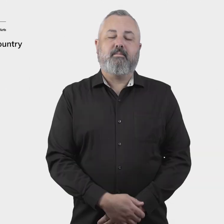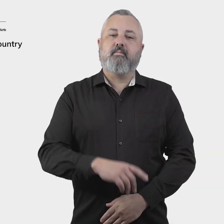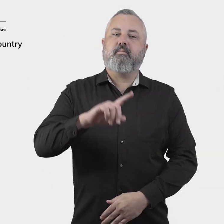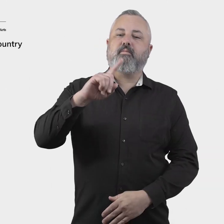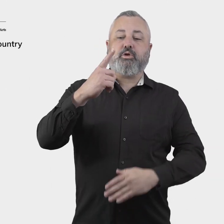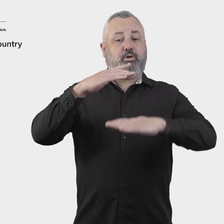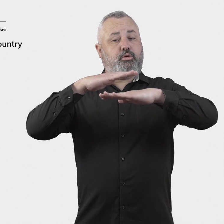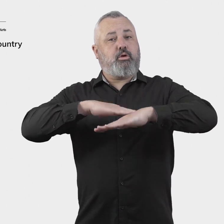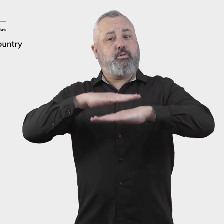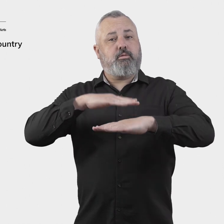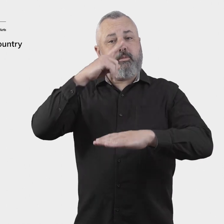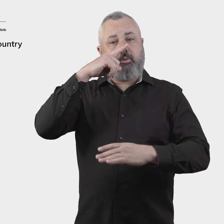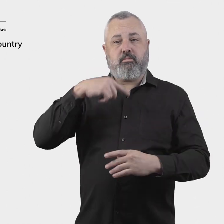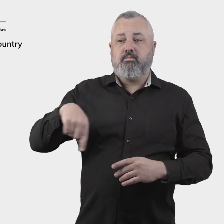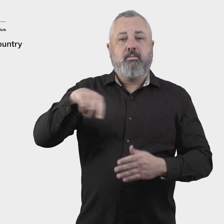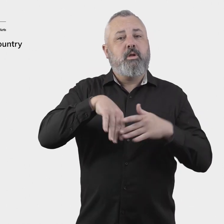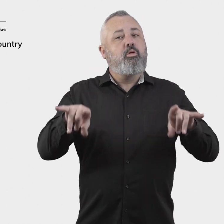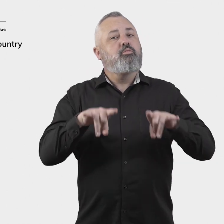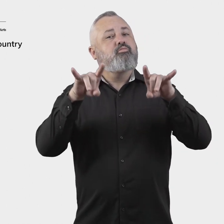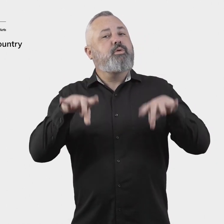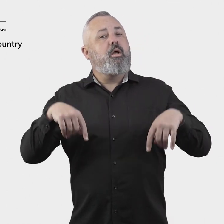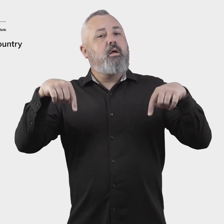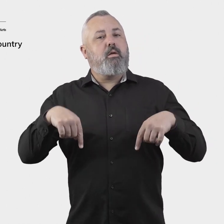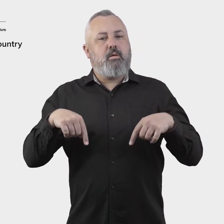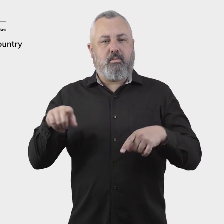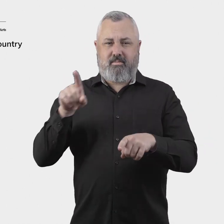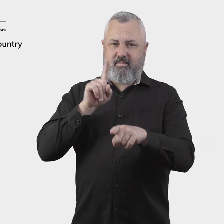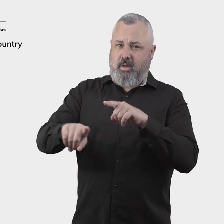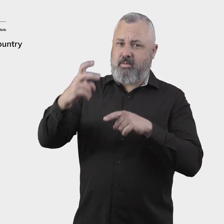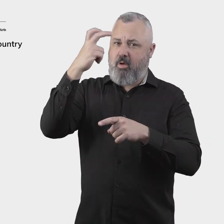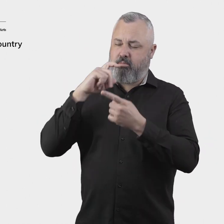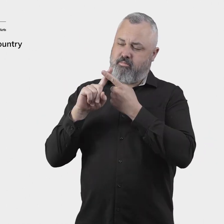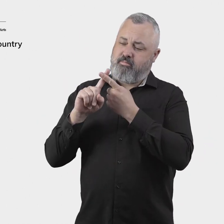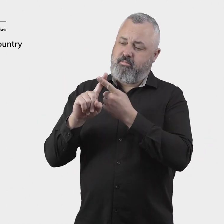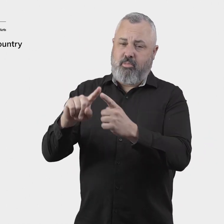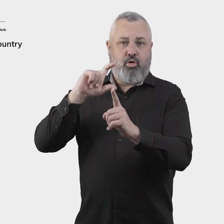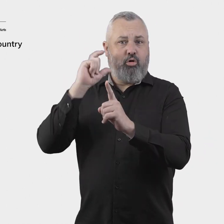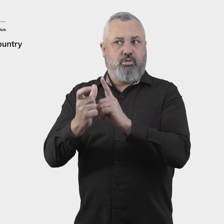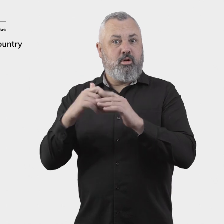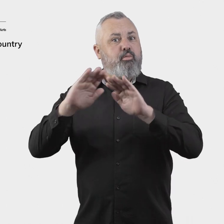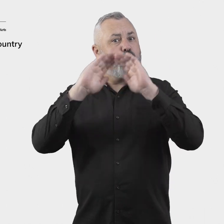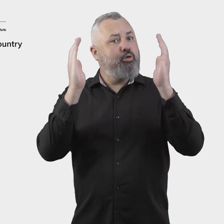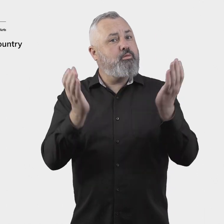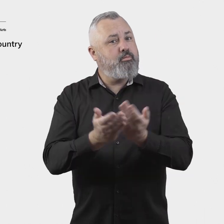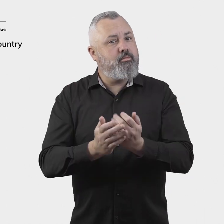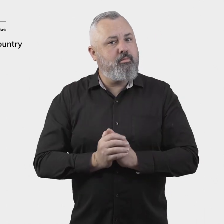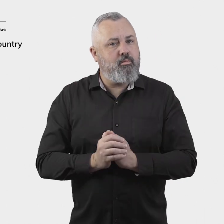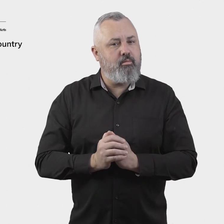First Nations people have the oldest continuing cultures in the world.